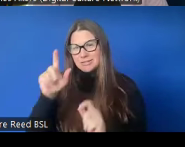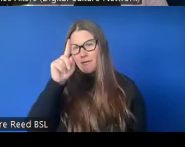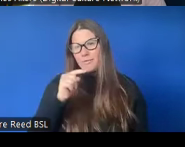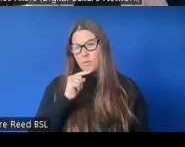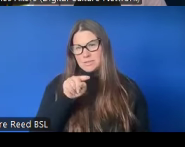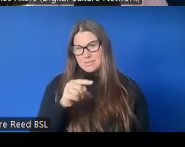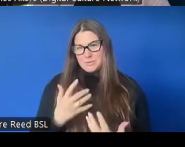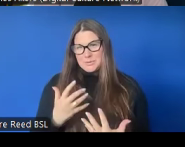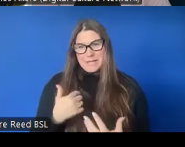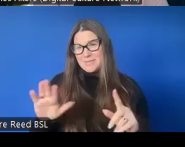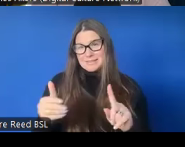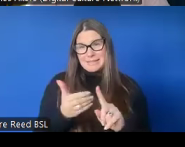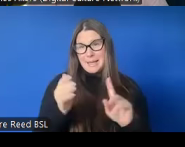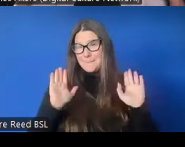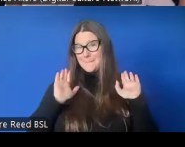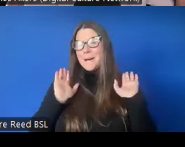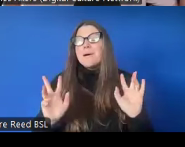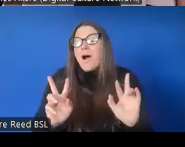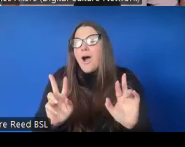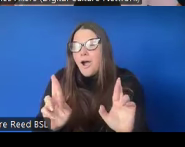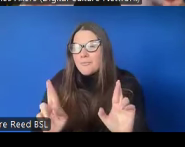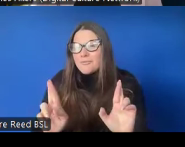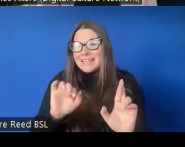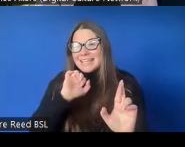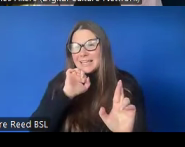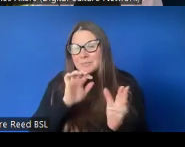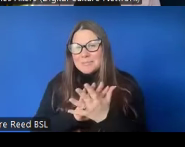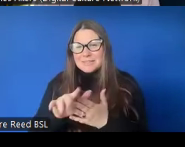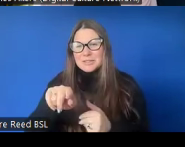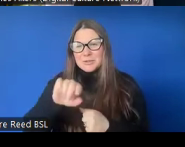Hopefully, by the end of it, it will help fix some of those ideas that you might have.